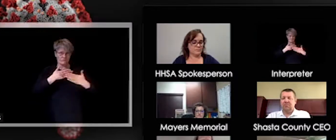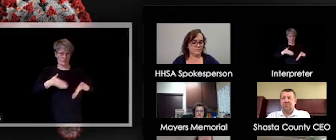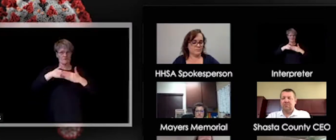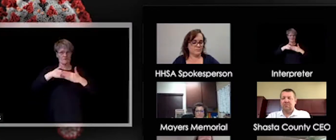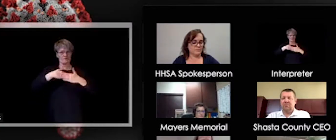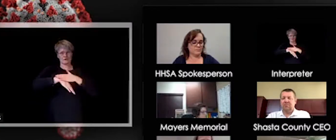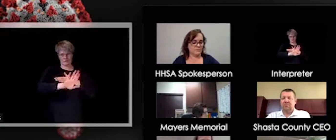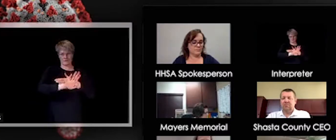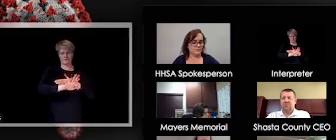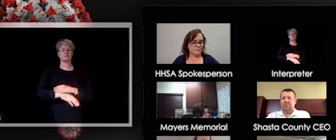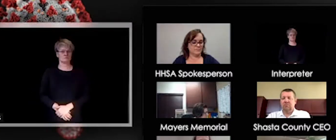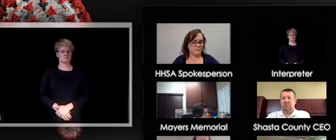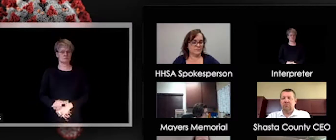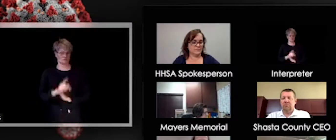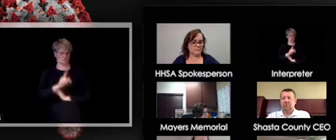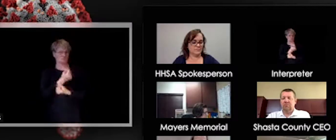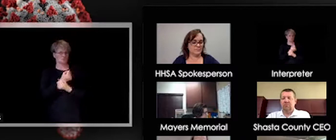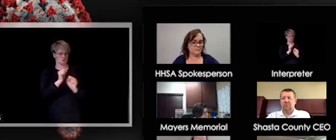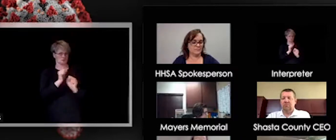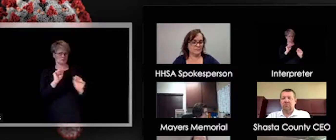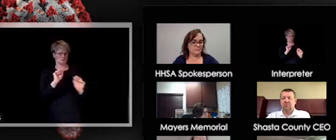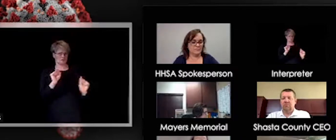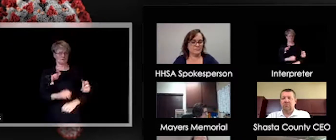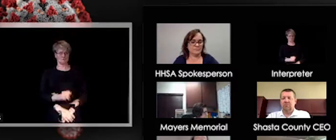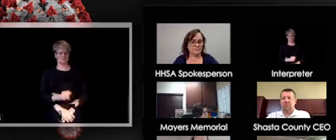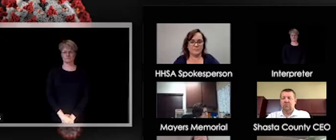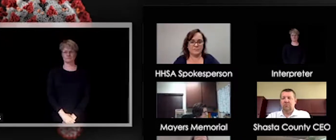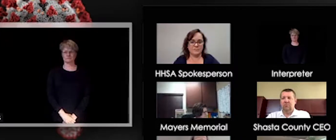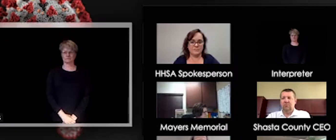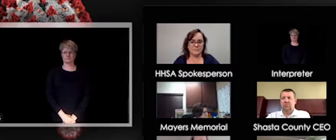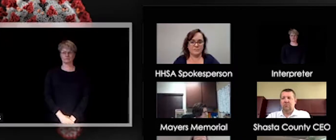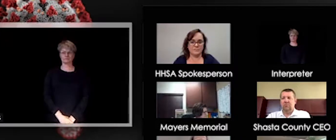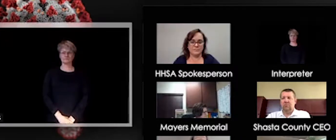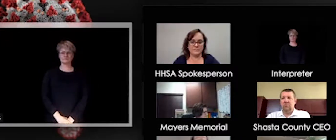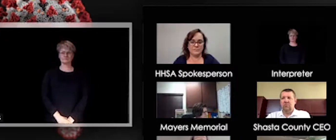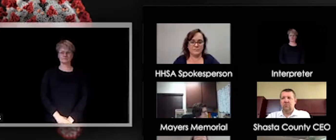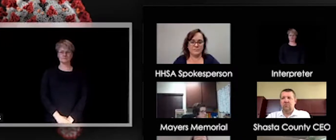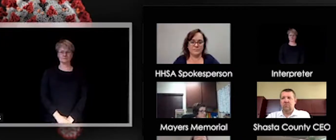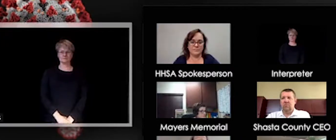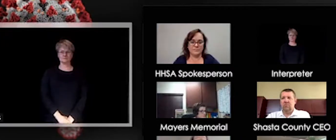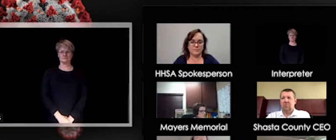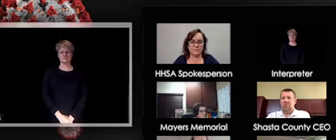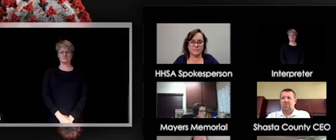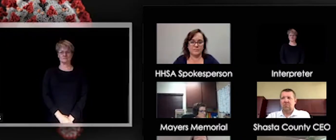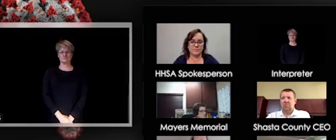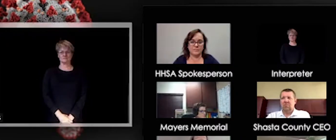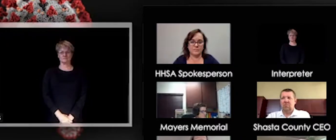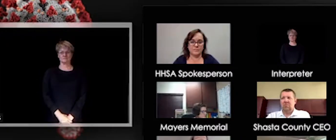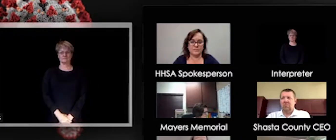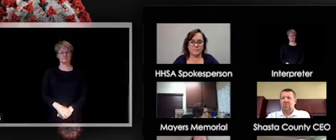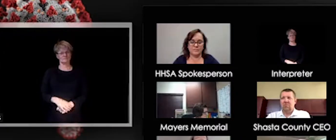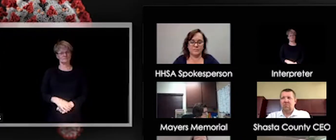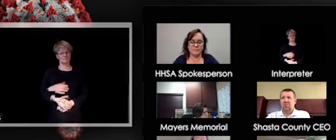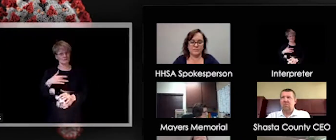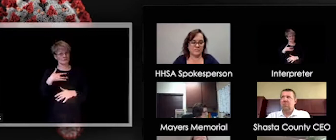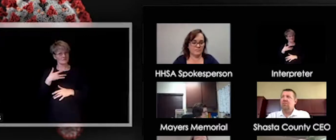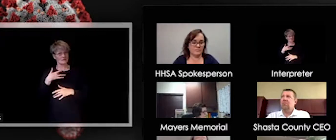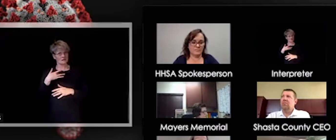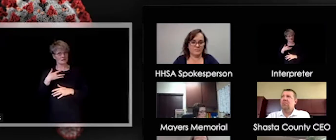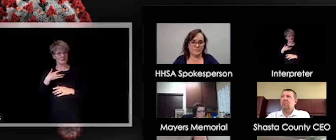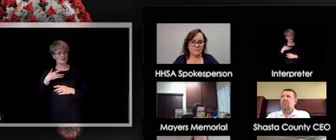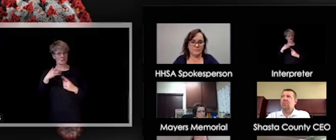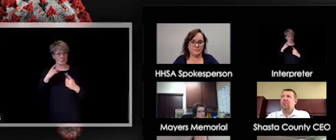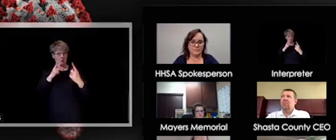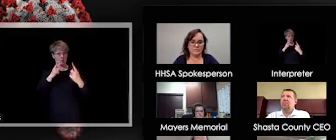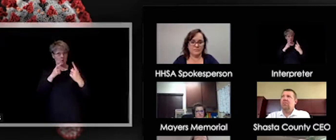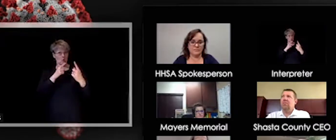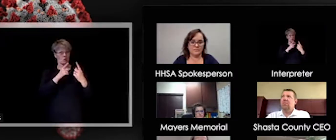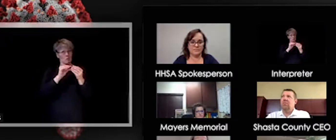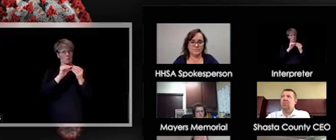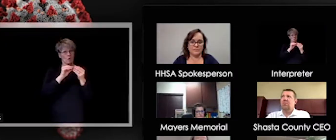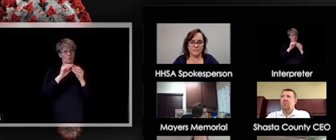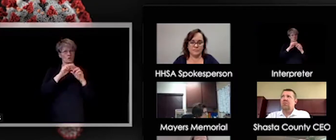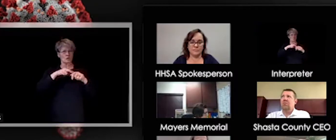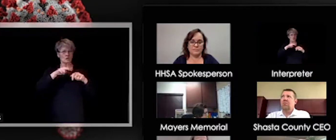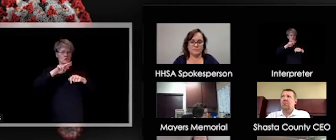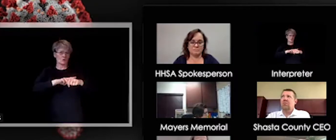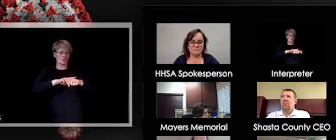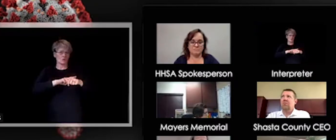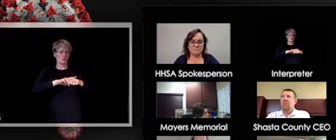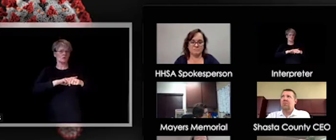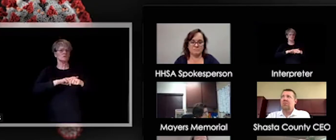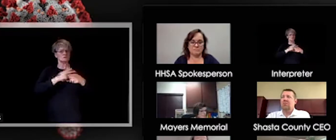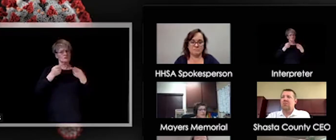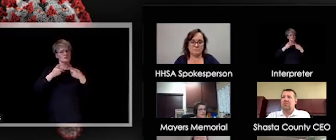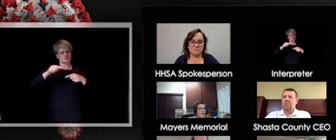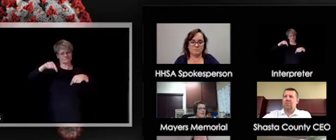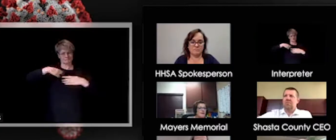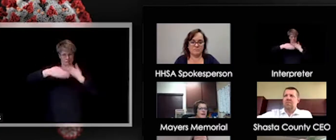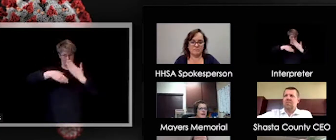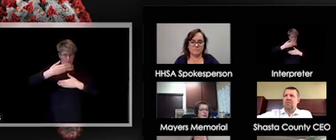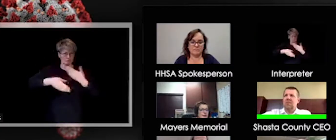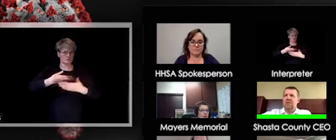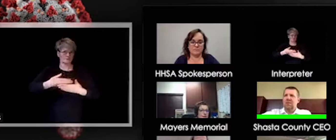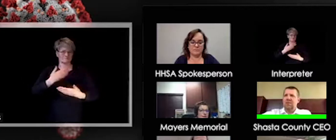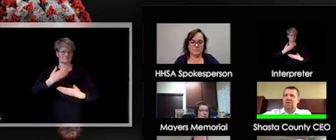our facility is safe. Hopefully, getting back to normal-ish as we continue with this process.